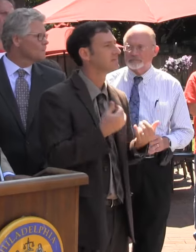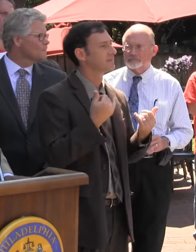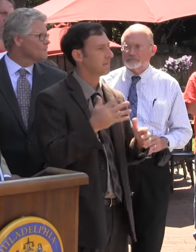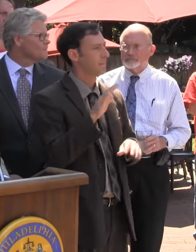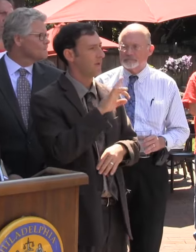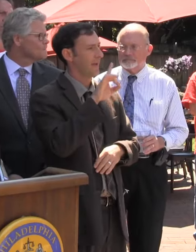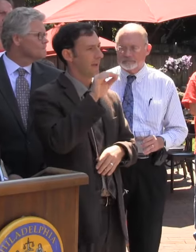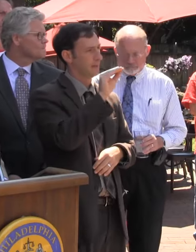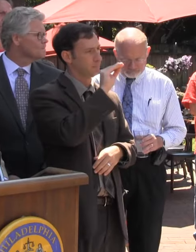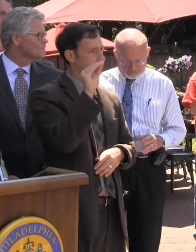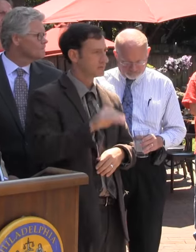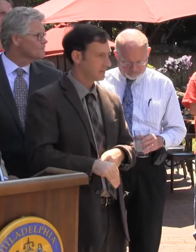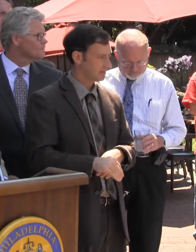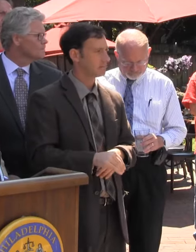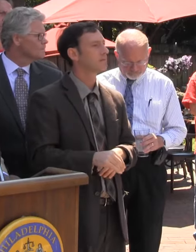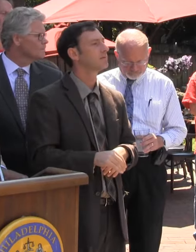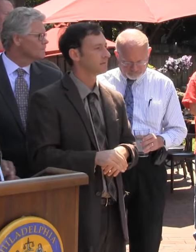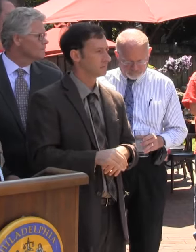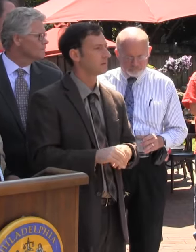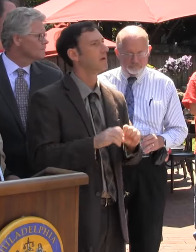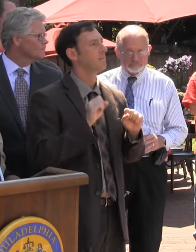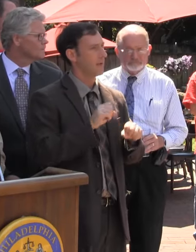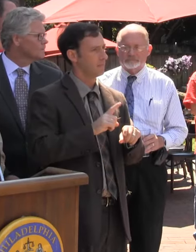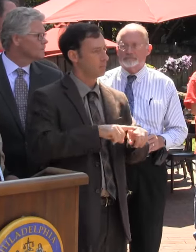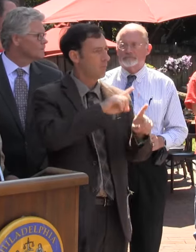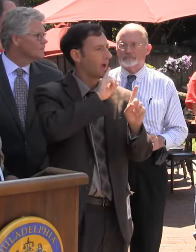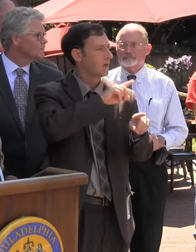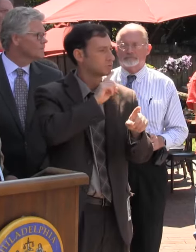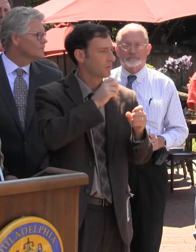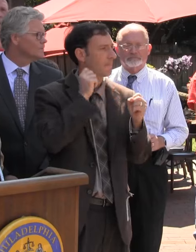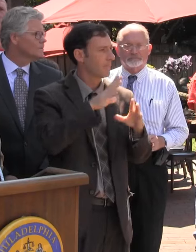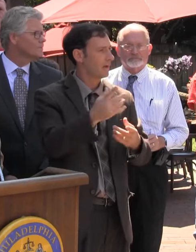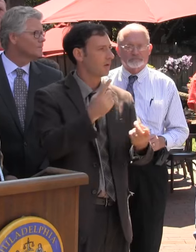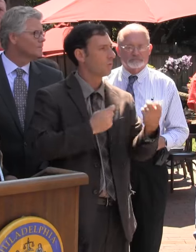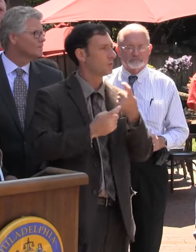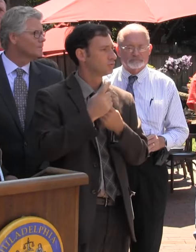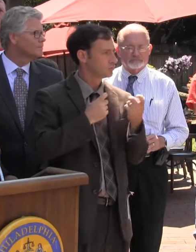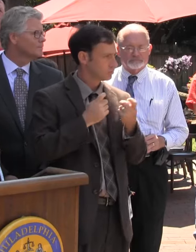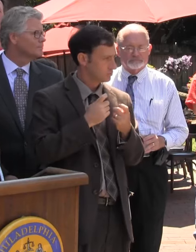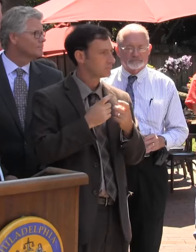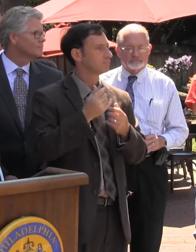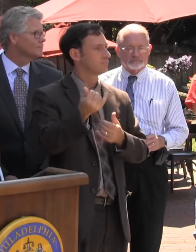plus percentage on just being able to answer many of those inquiries as the calls come